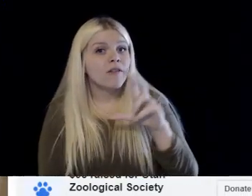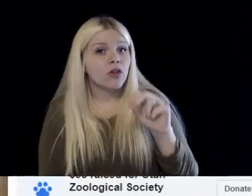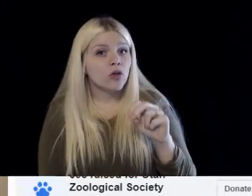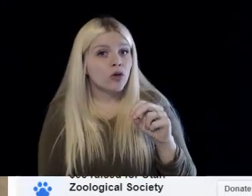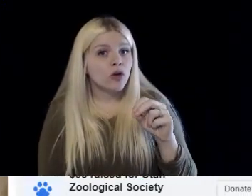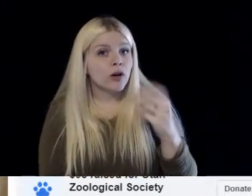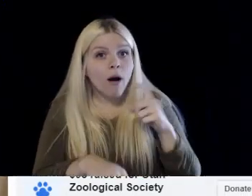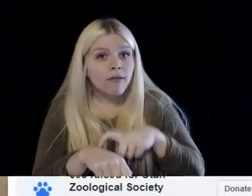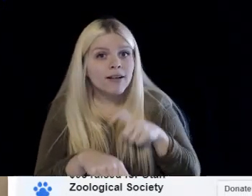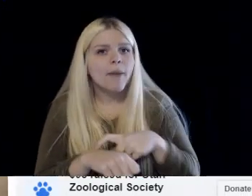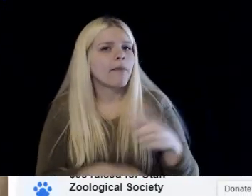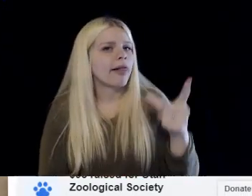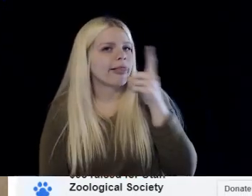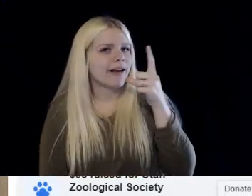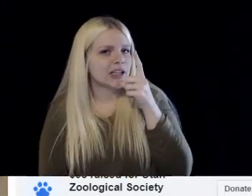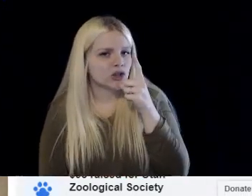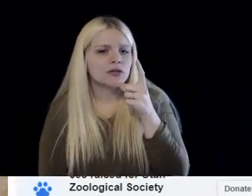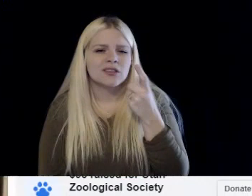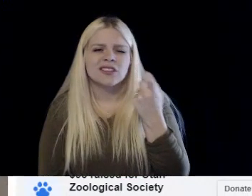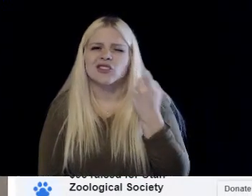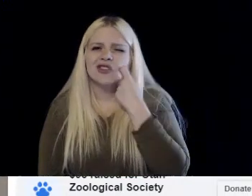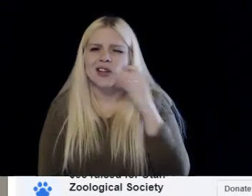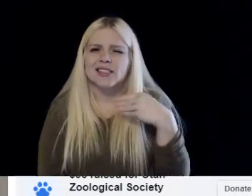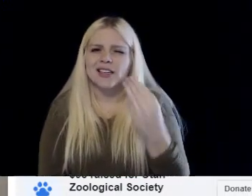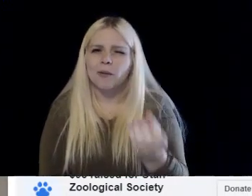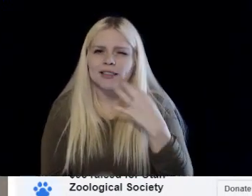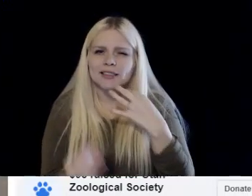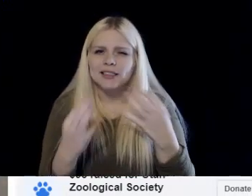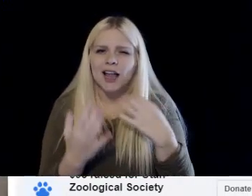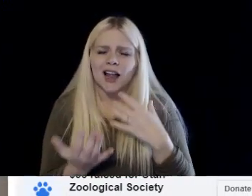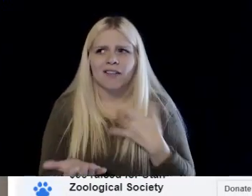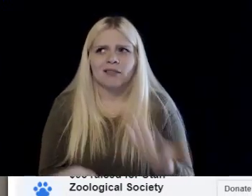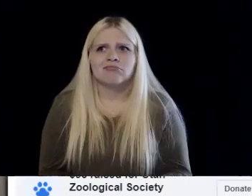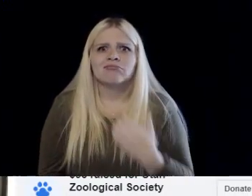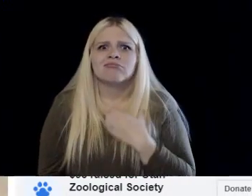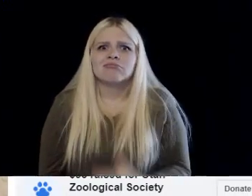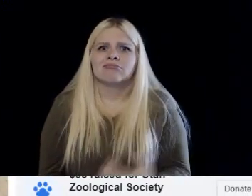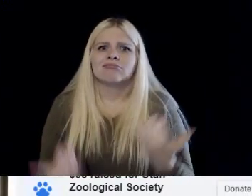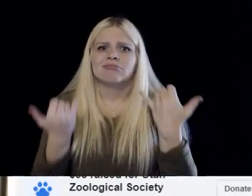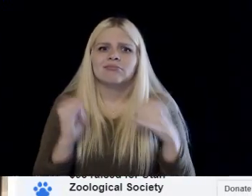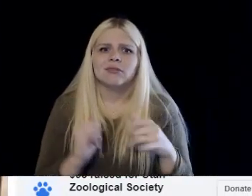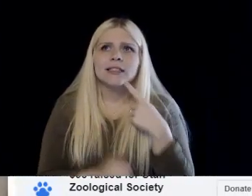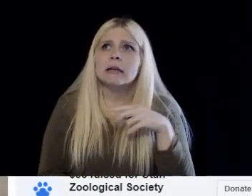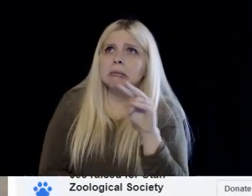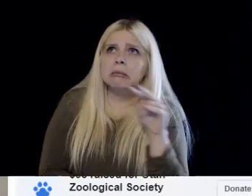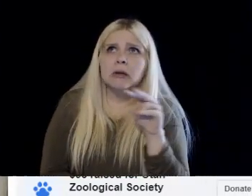Michelle: So we did just kind of give them a small snack, but that's not exactly lunch. Erica: He's like, "What are you guys doing?"